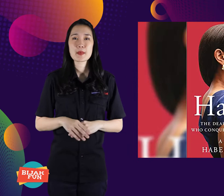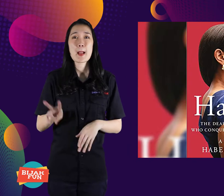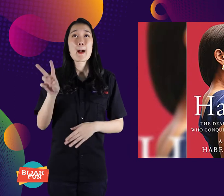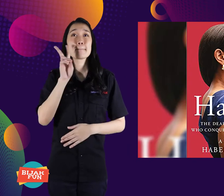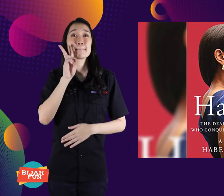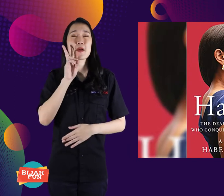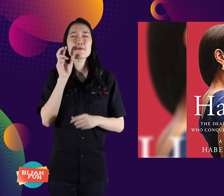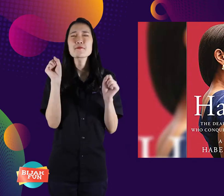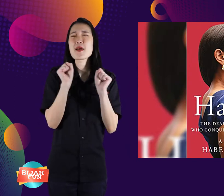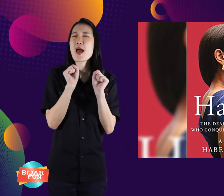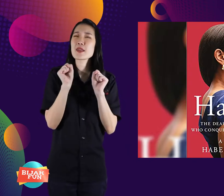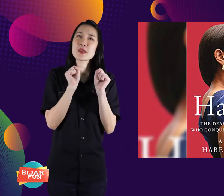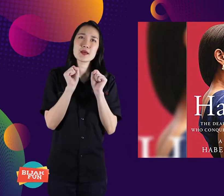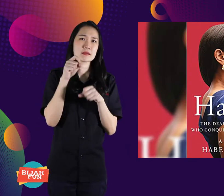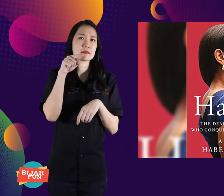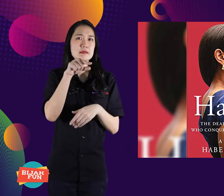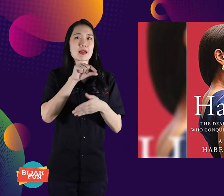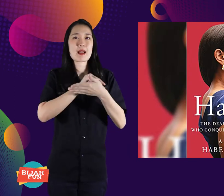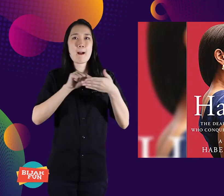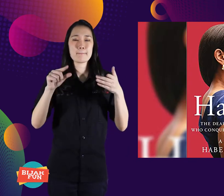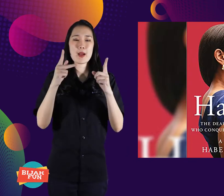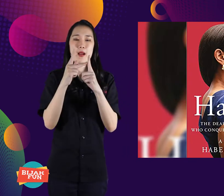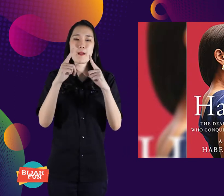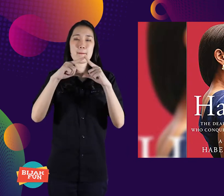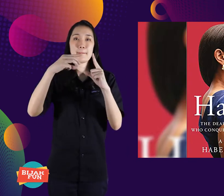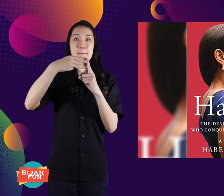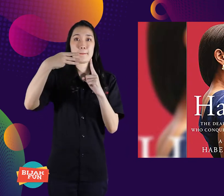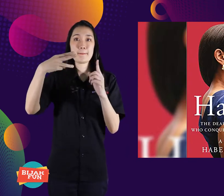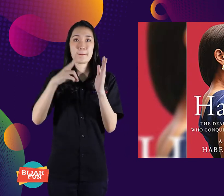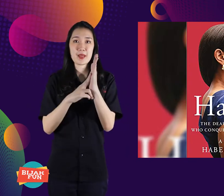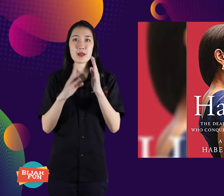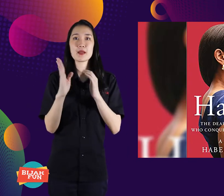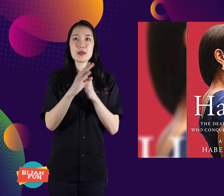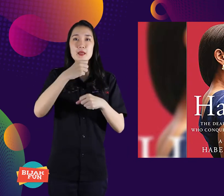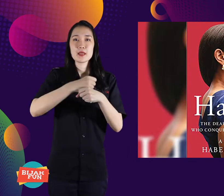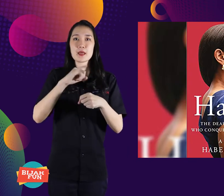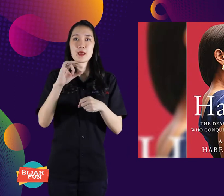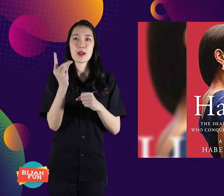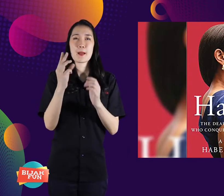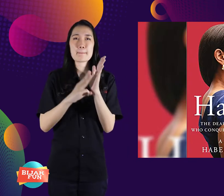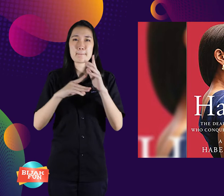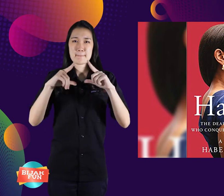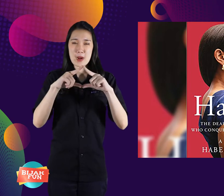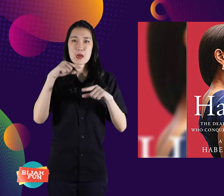They have an idol role model, namely Haben Girma,